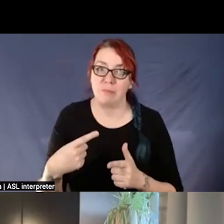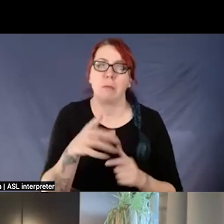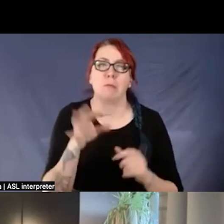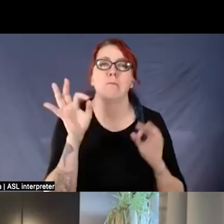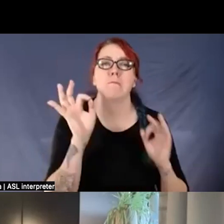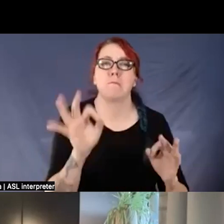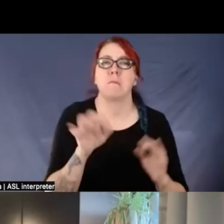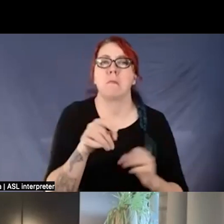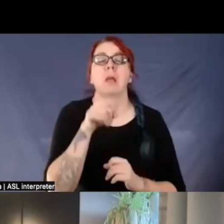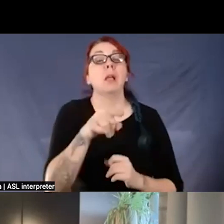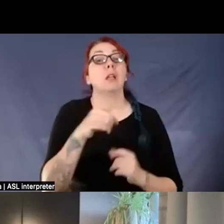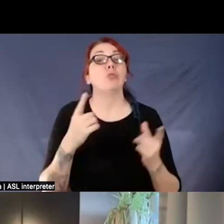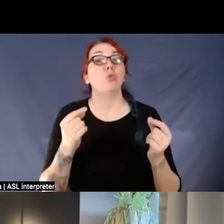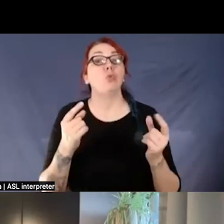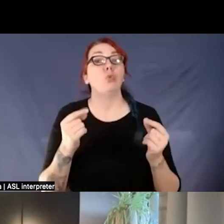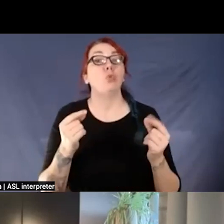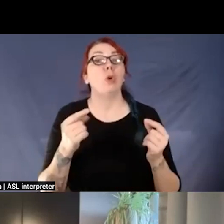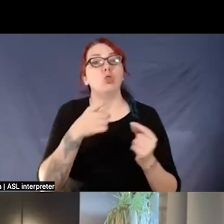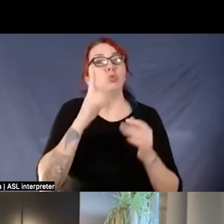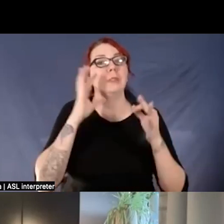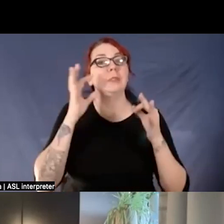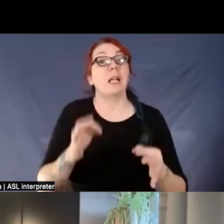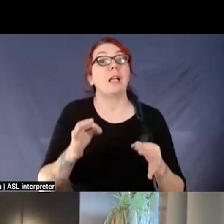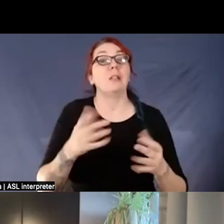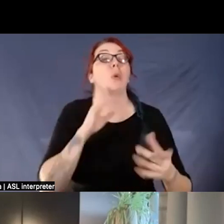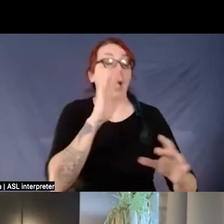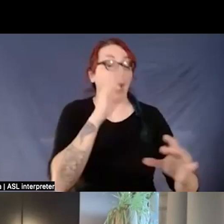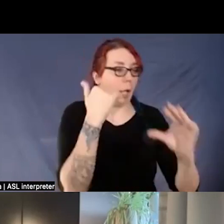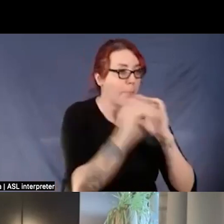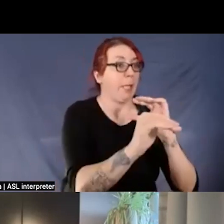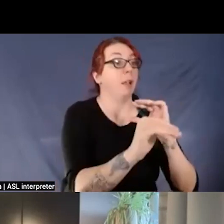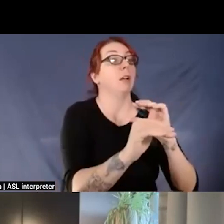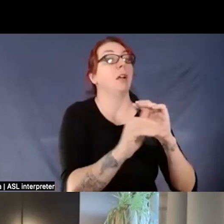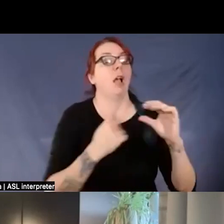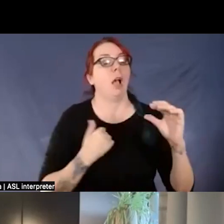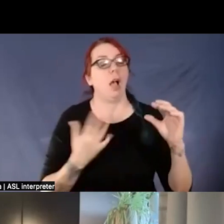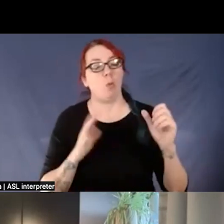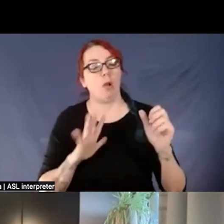time period that you select and bring an email back to the top of your inbox automatically.